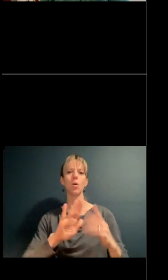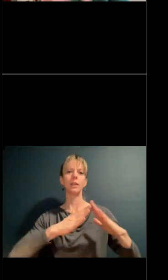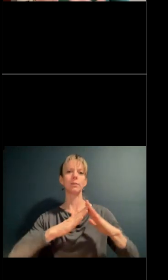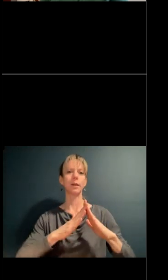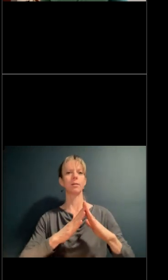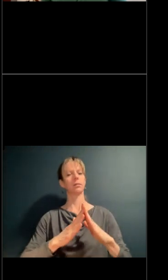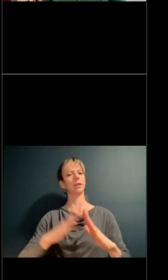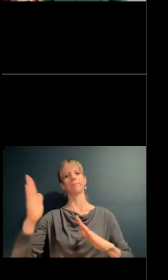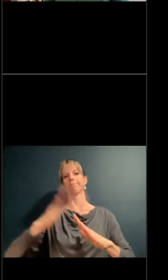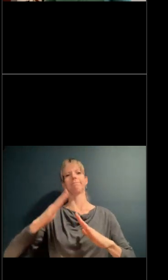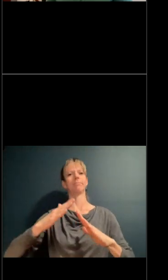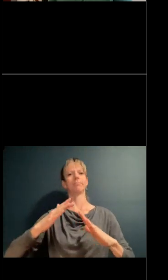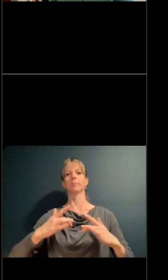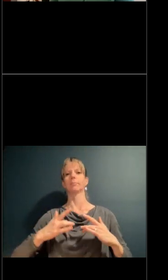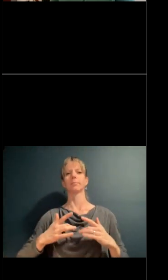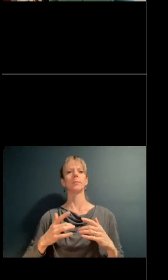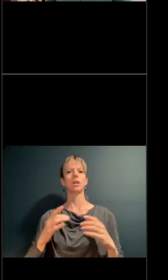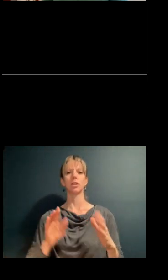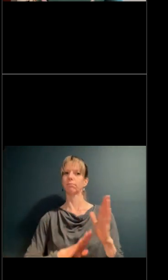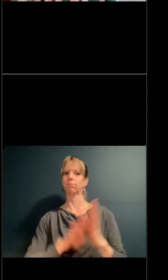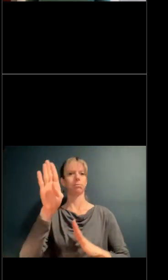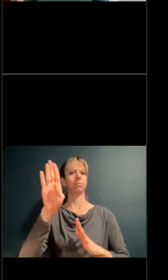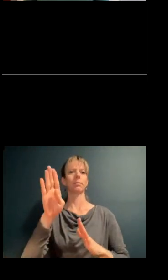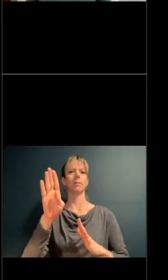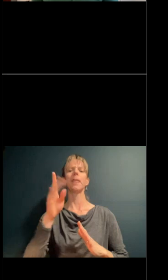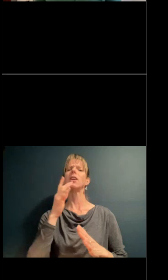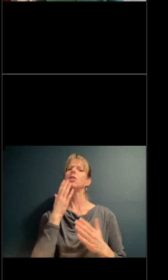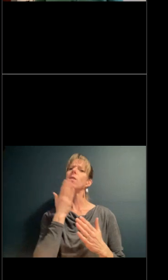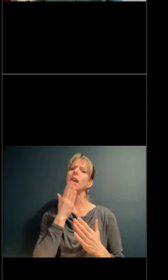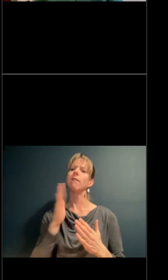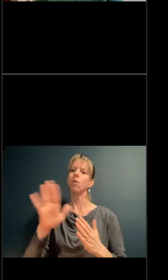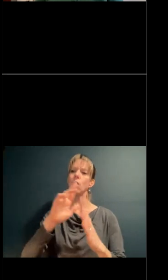I want to begin by thanking you for this important role you are playing in creating